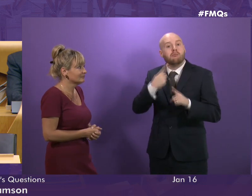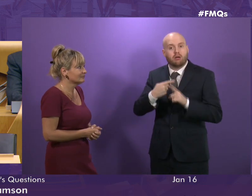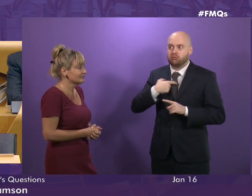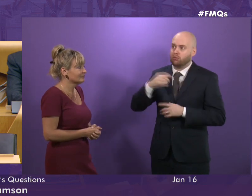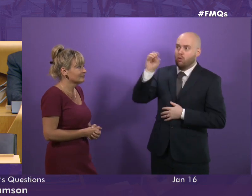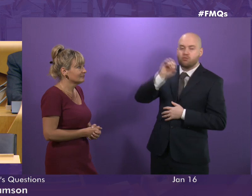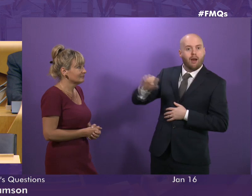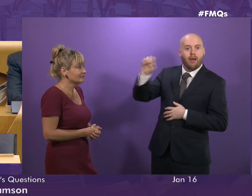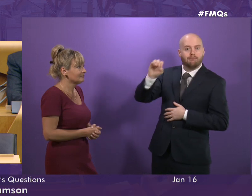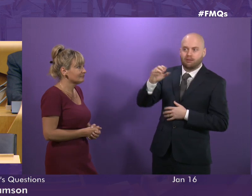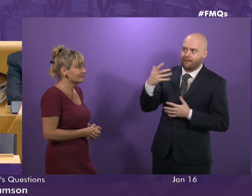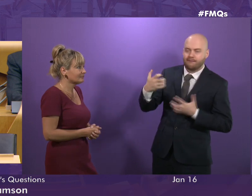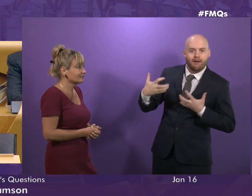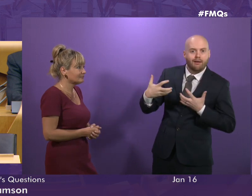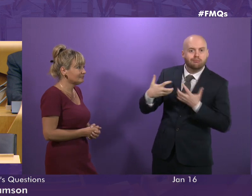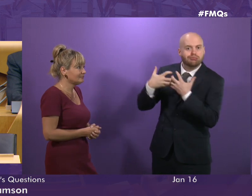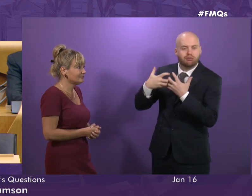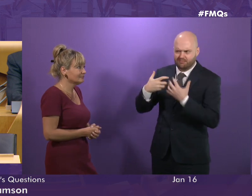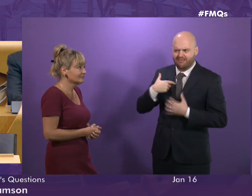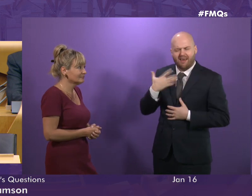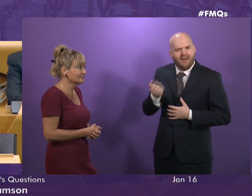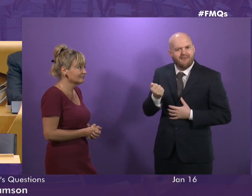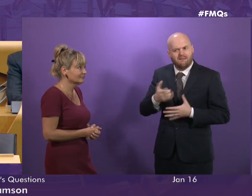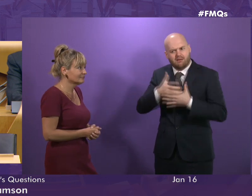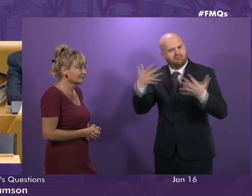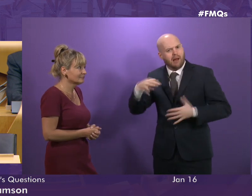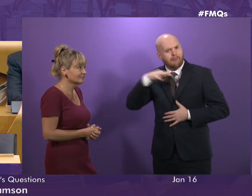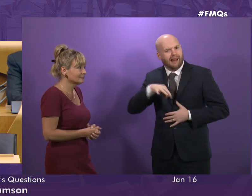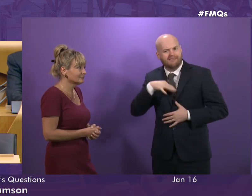and educational benefits from Erasmus and that it is incumbent on the UK Government